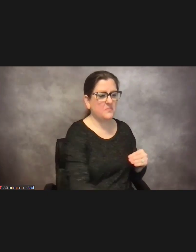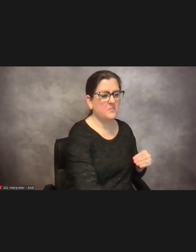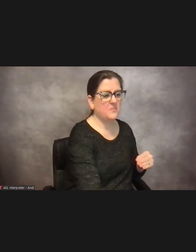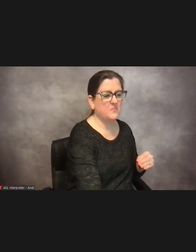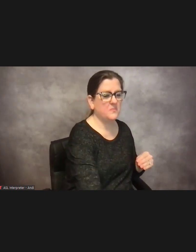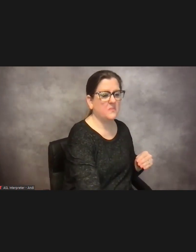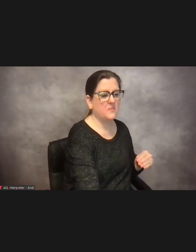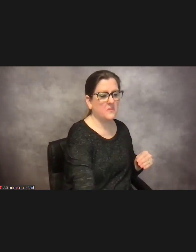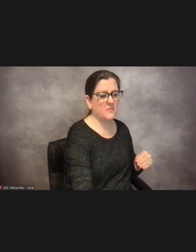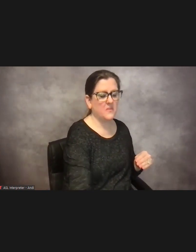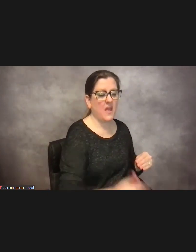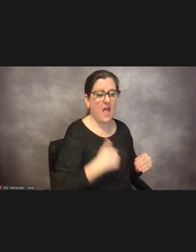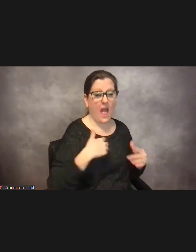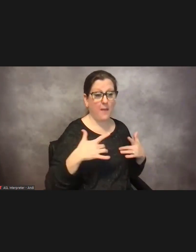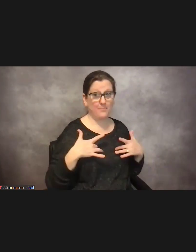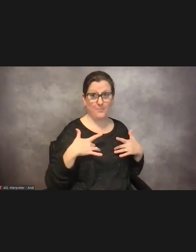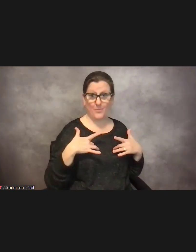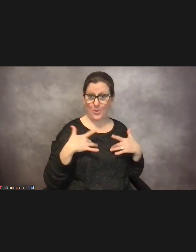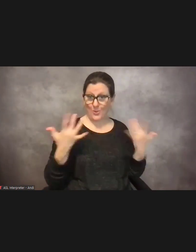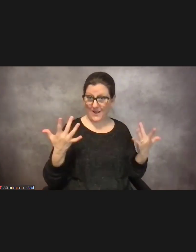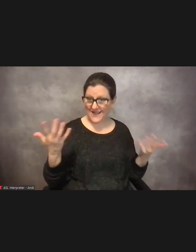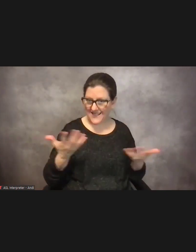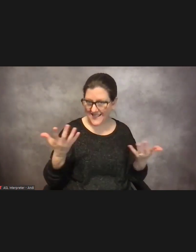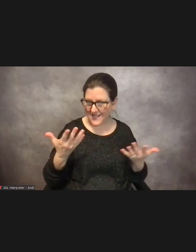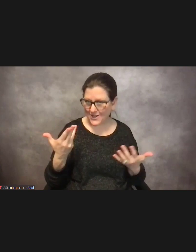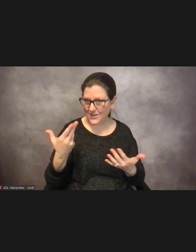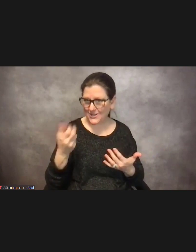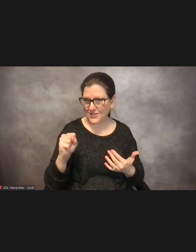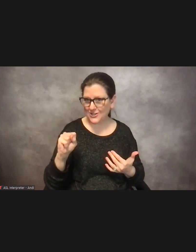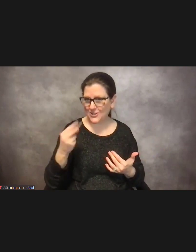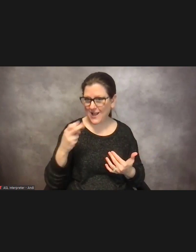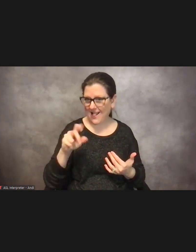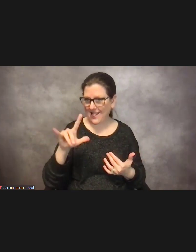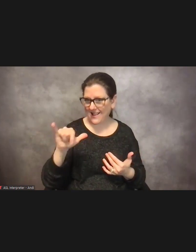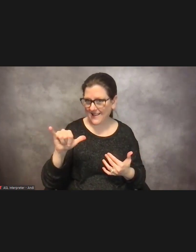you can chime in. I am so glad that you're on here, um, Shelly.